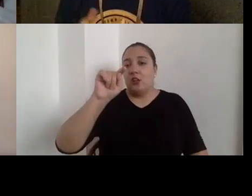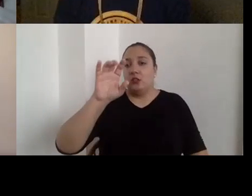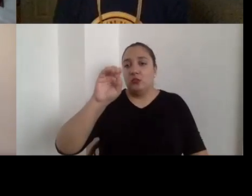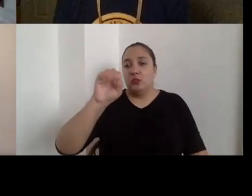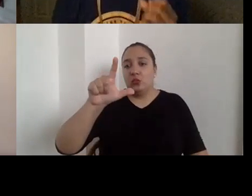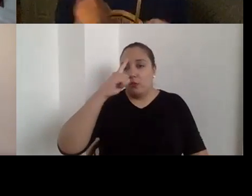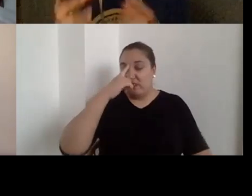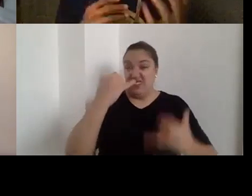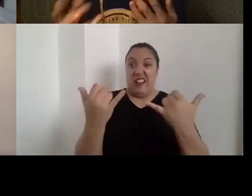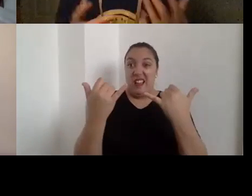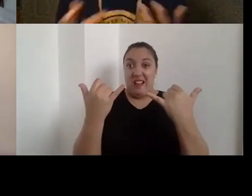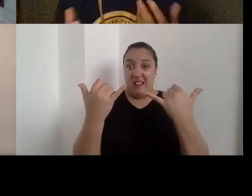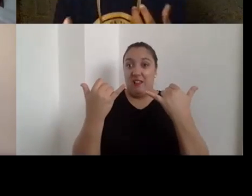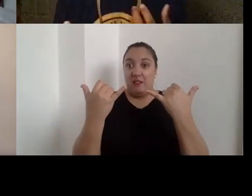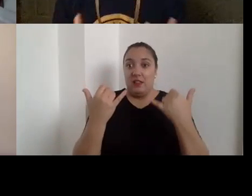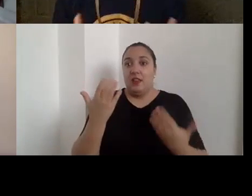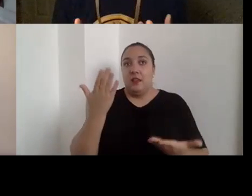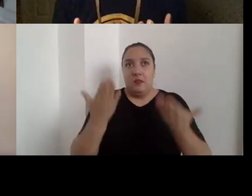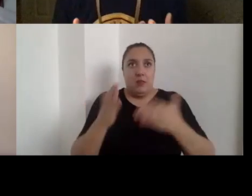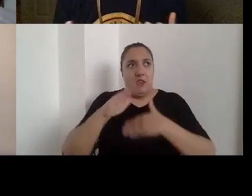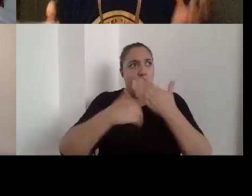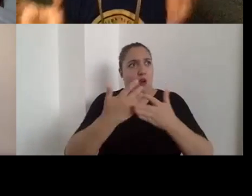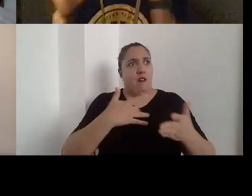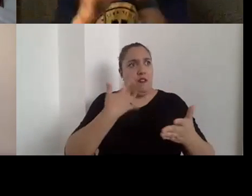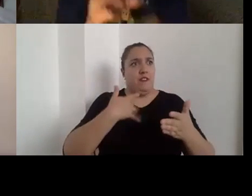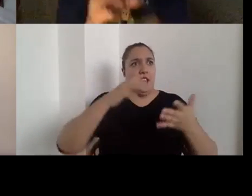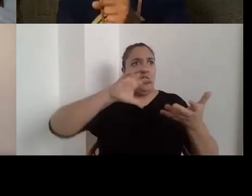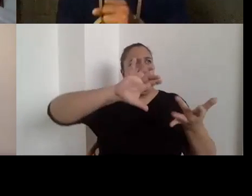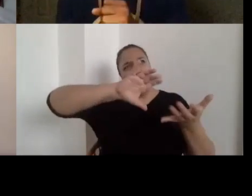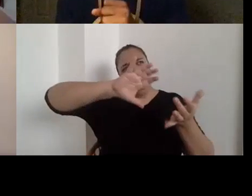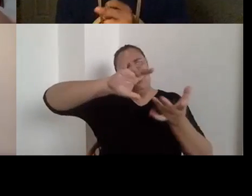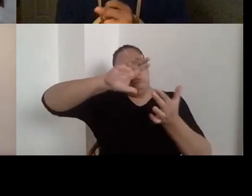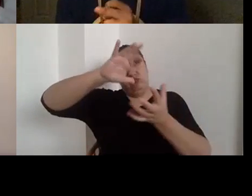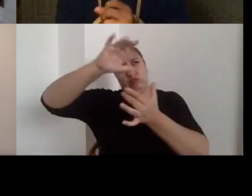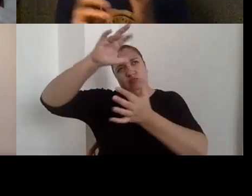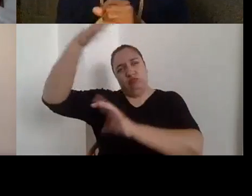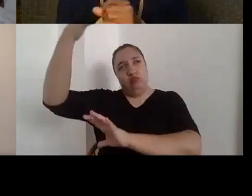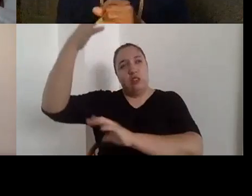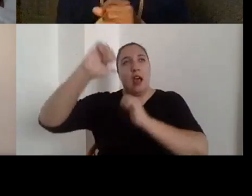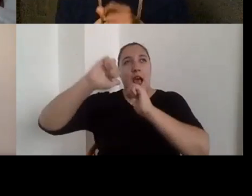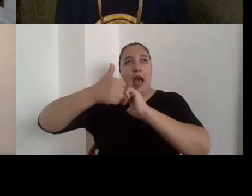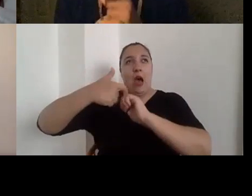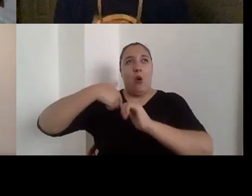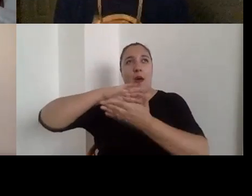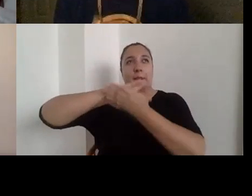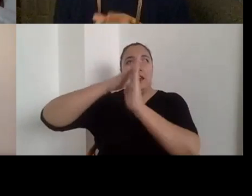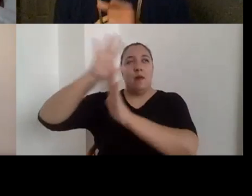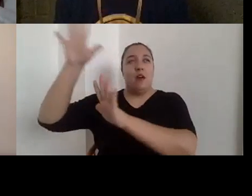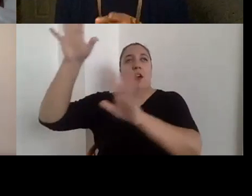where everything feels like chaos in so many ways. It's like how do I center? This has been my practice this year to center.